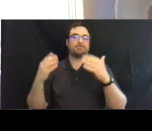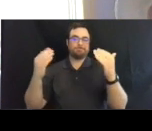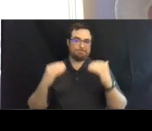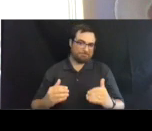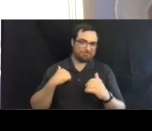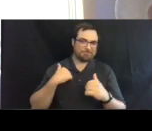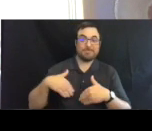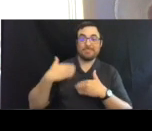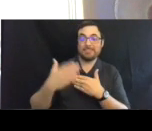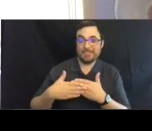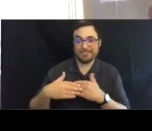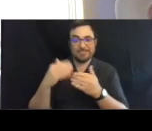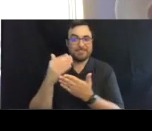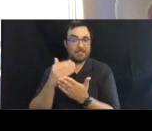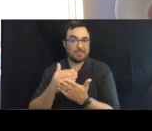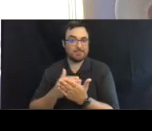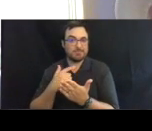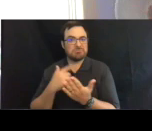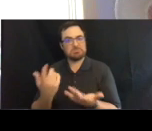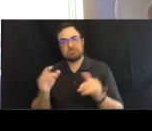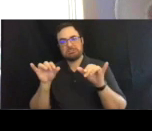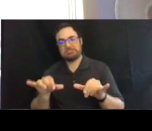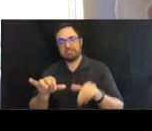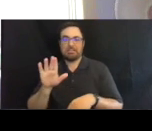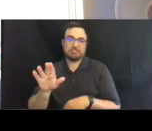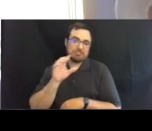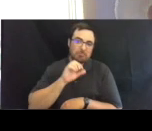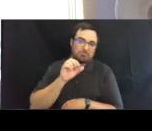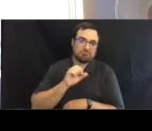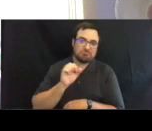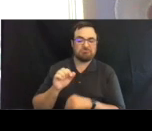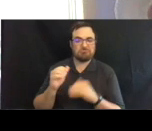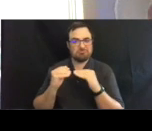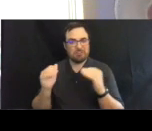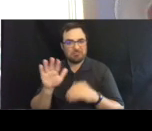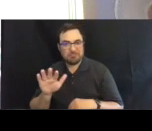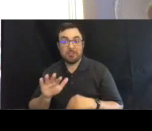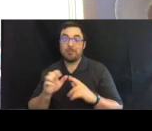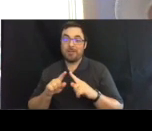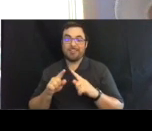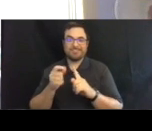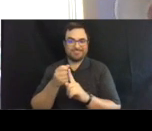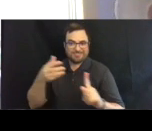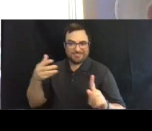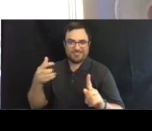to stay in his appropriate age level but we're going to build on his new language foundation